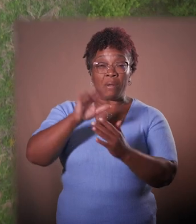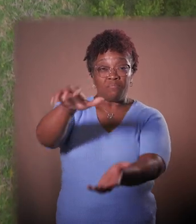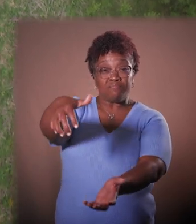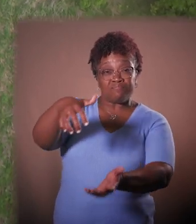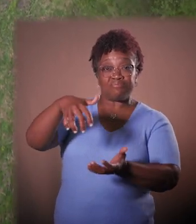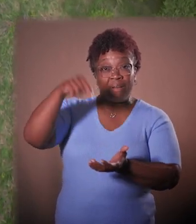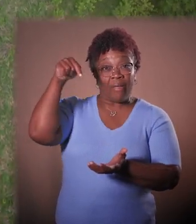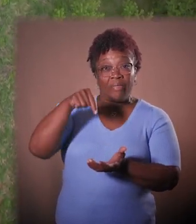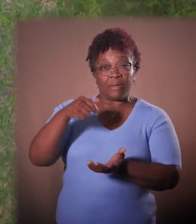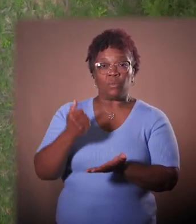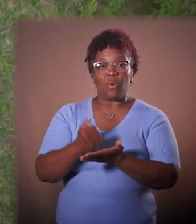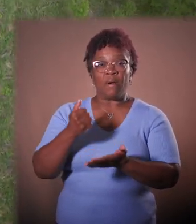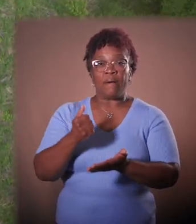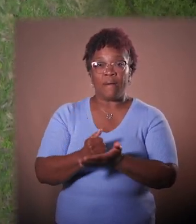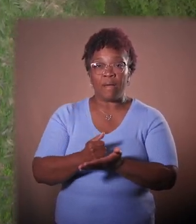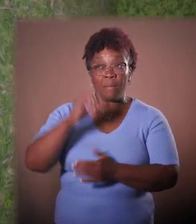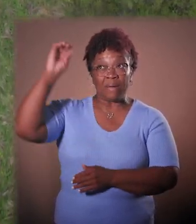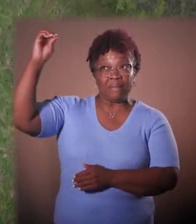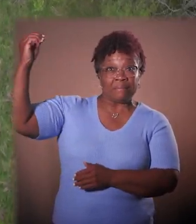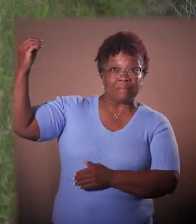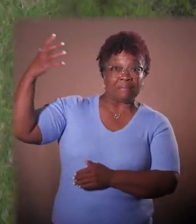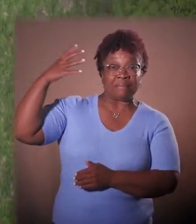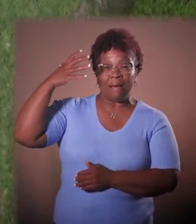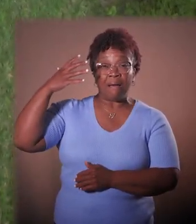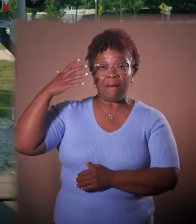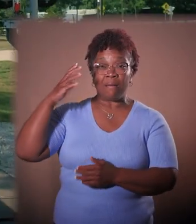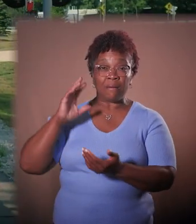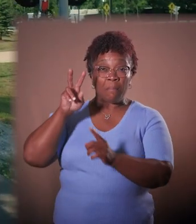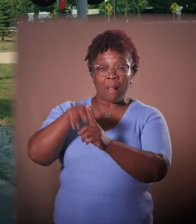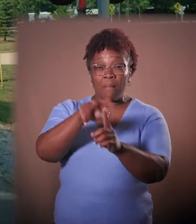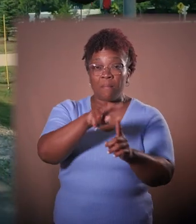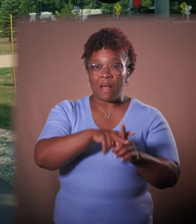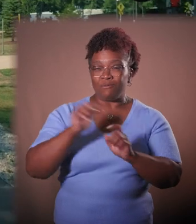to assist in efforts to deploy cellular-to-everything technology,